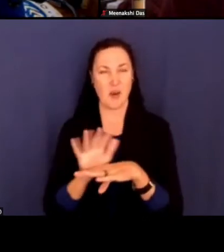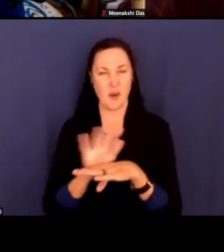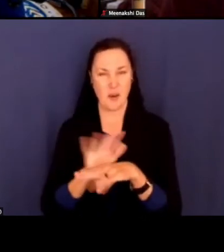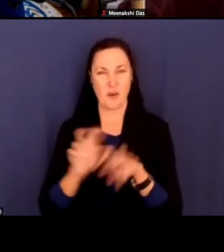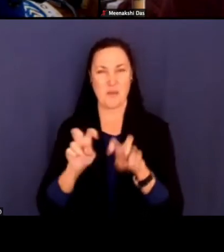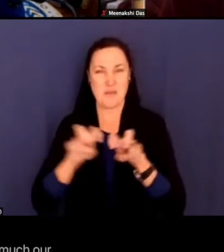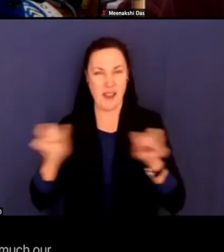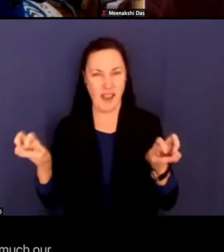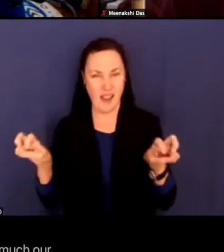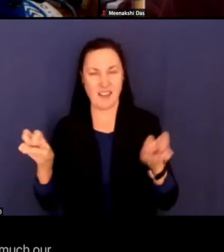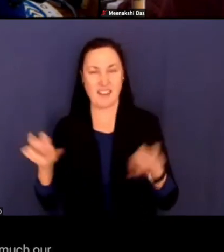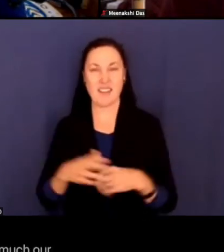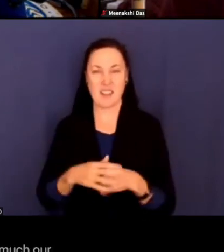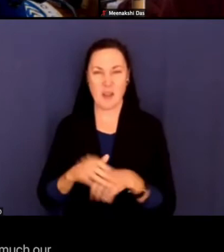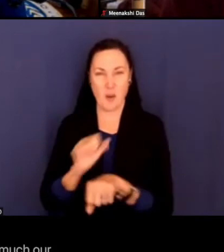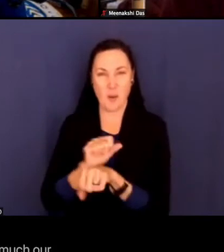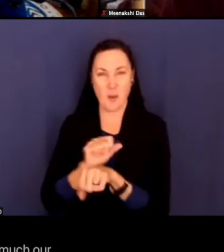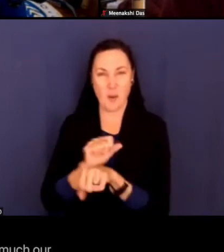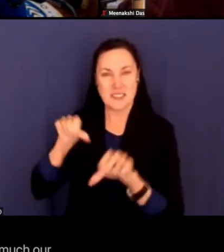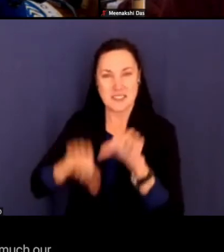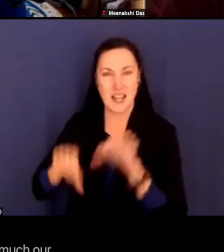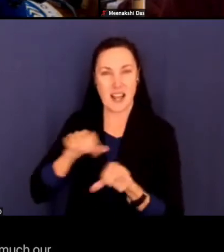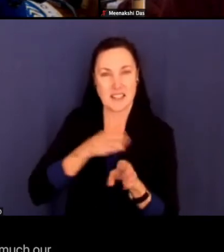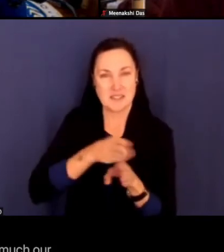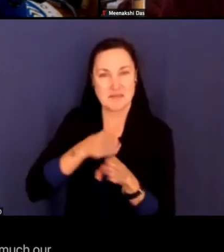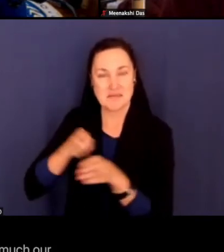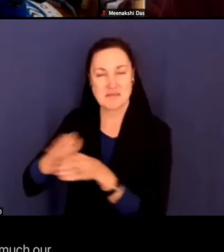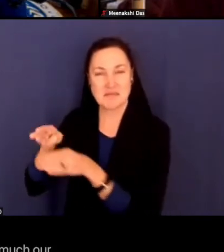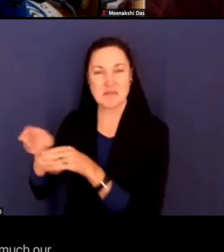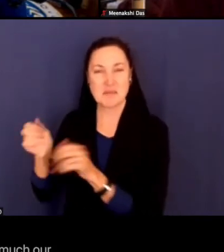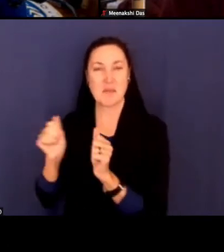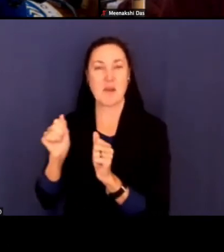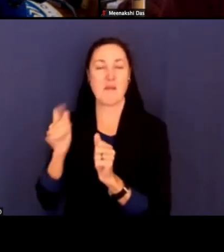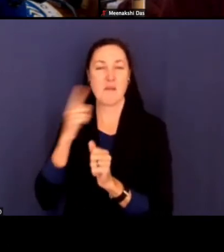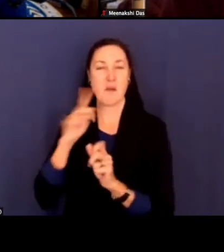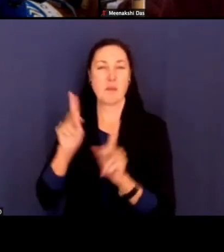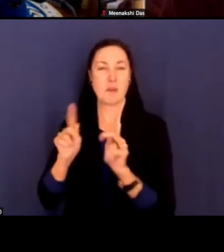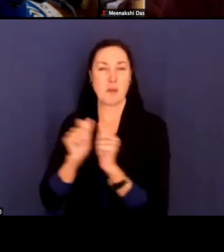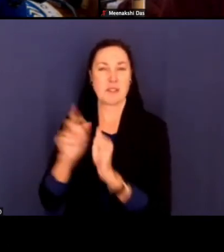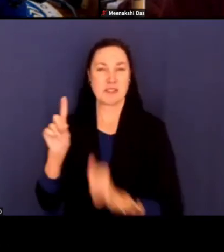Employment and Academic Accommodations. You can support the work of our panelists by using the